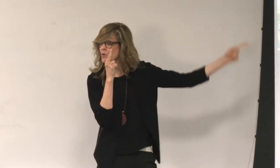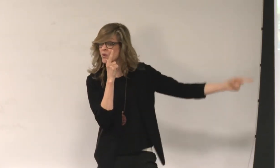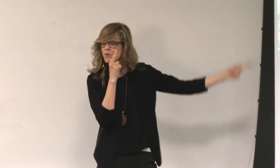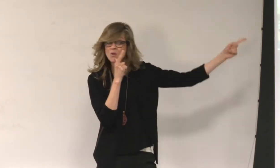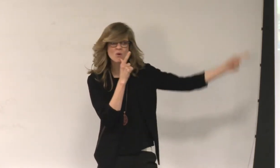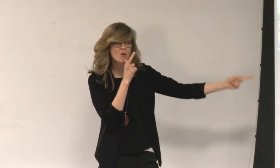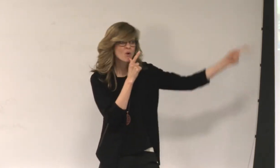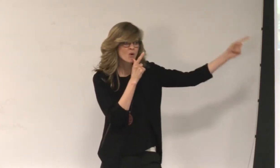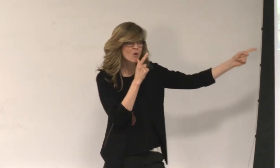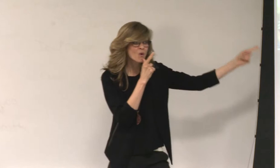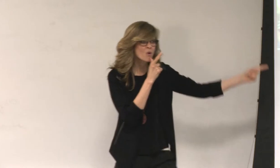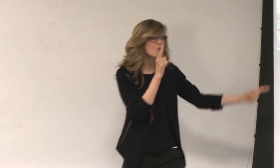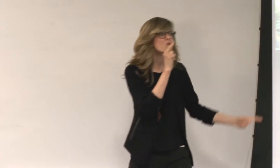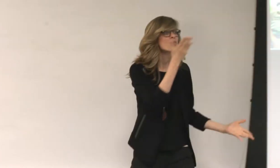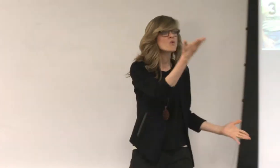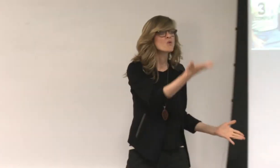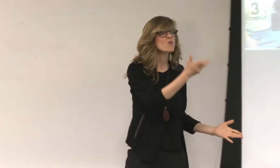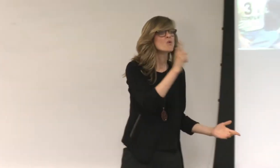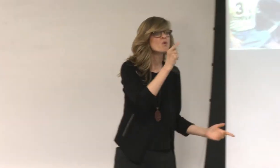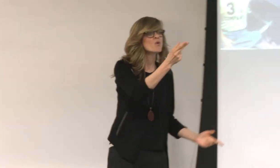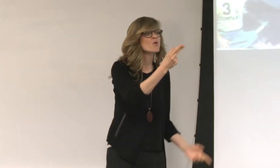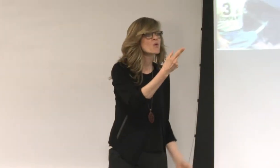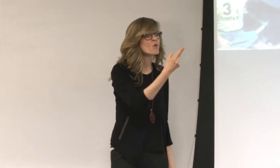WHO IS THIS PERSON? YES, THE HULK.